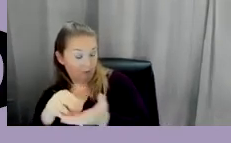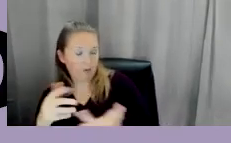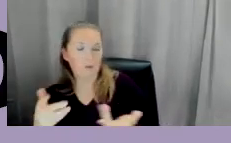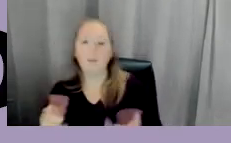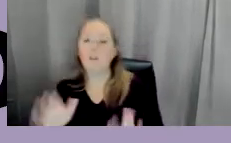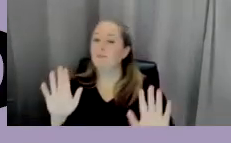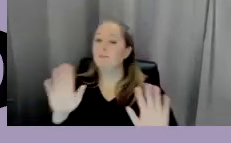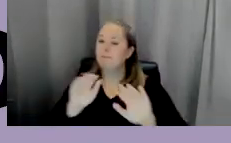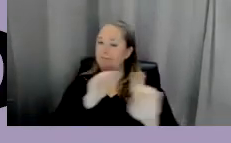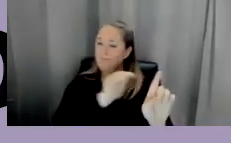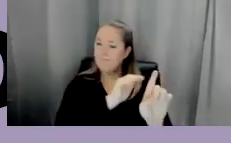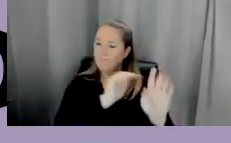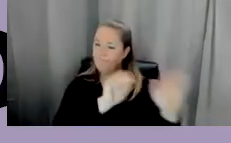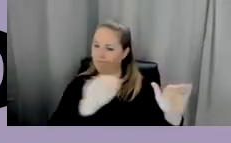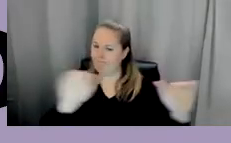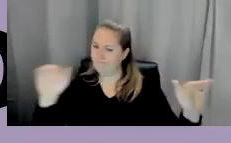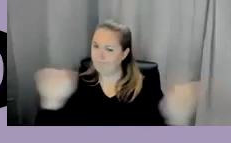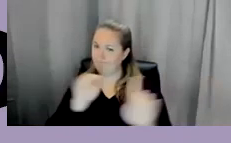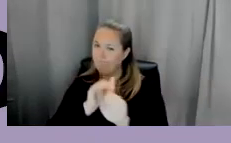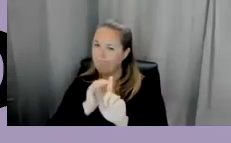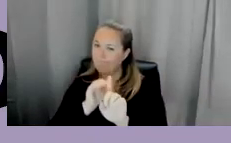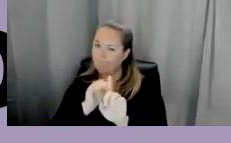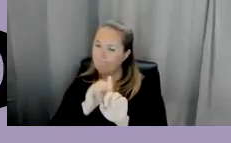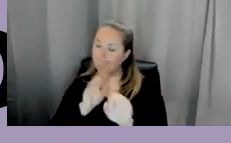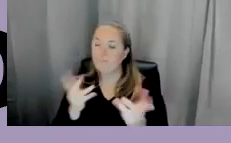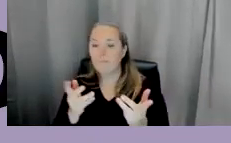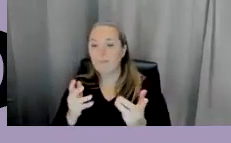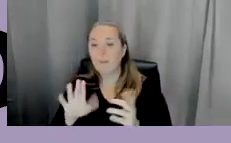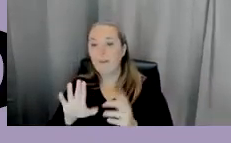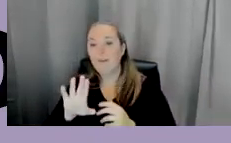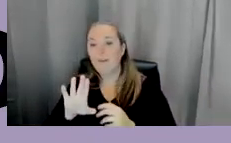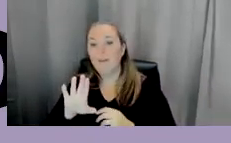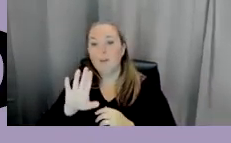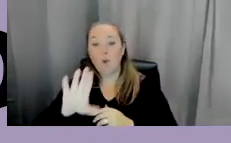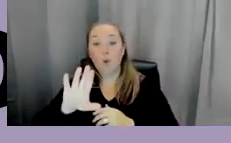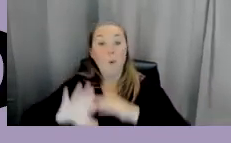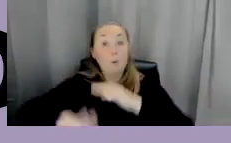BUDGET BE LESS THAN